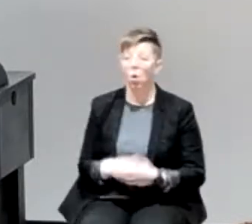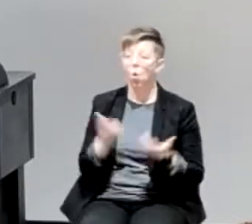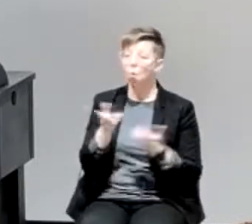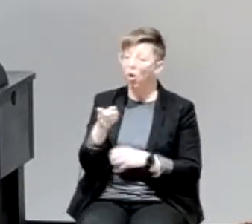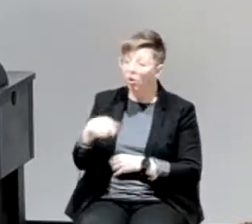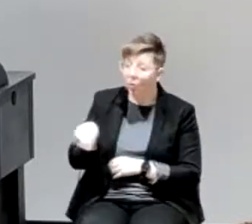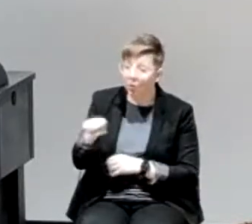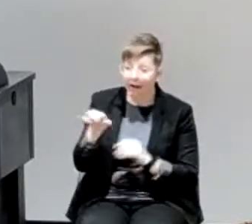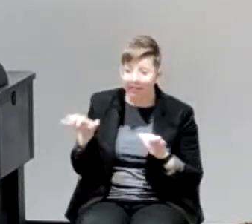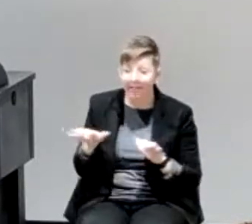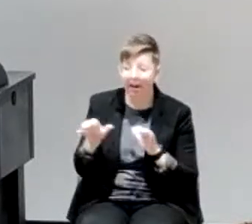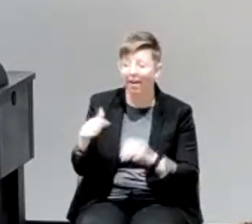equally literal translates to therefore I am here.